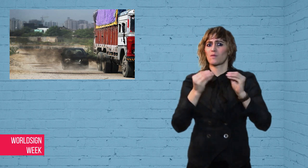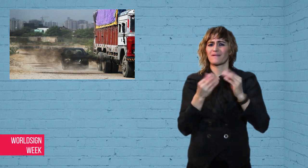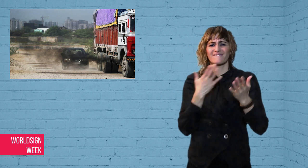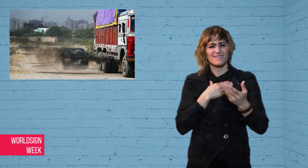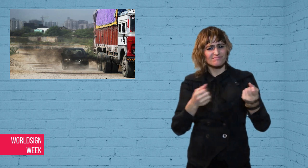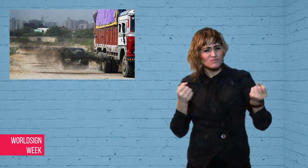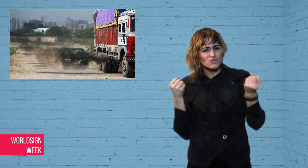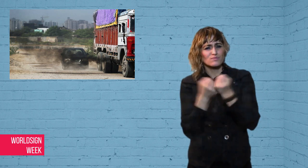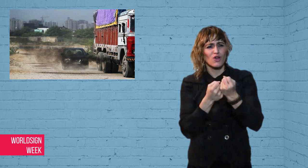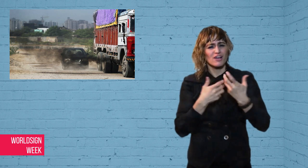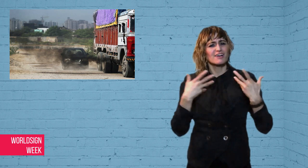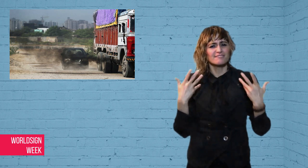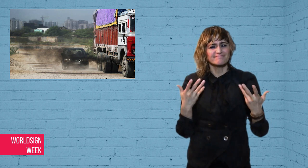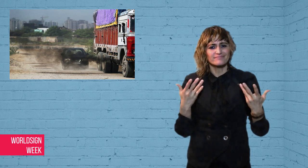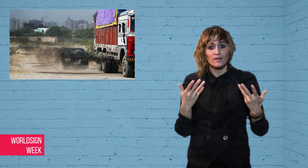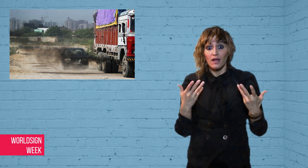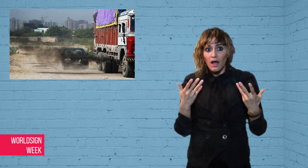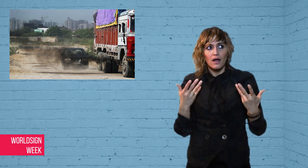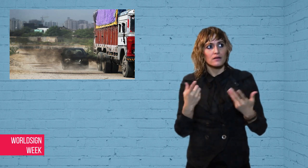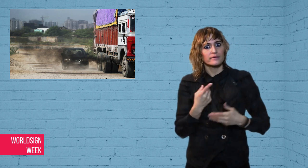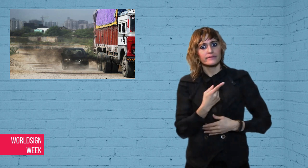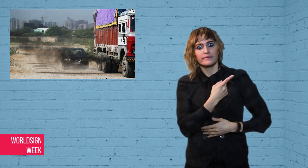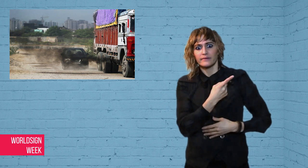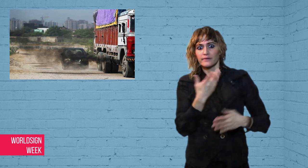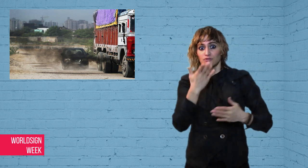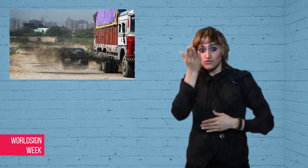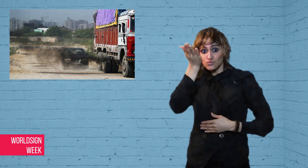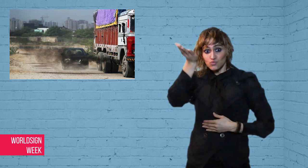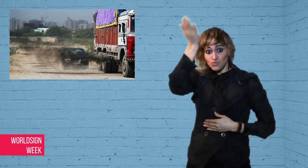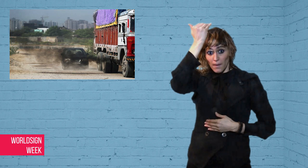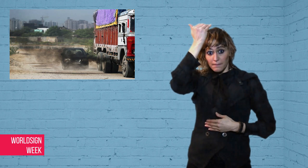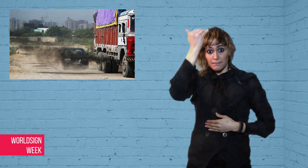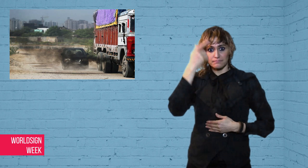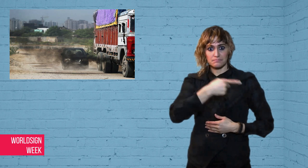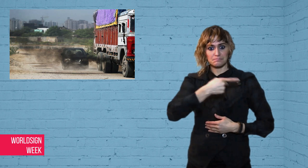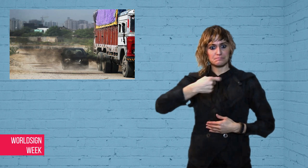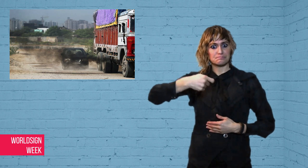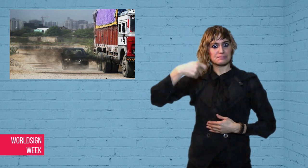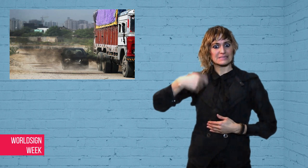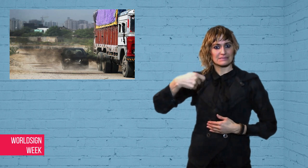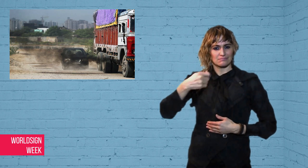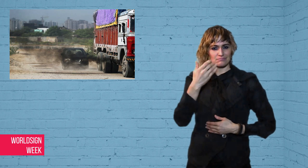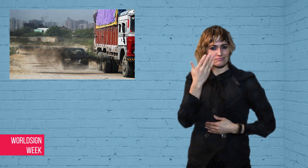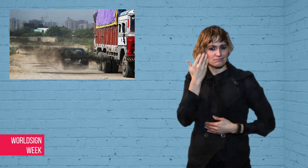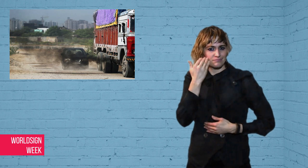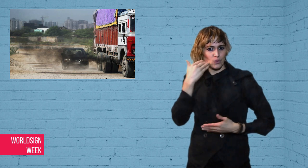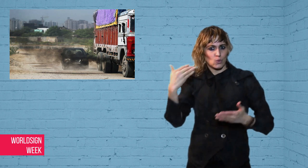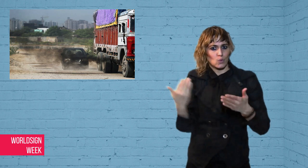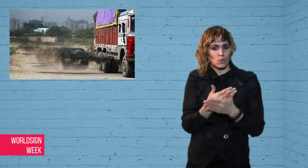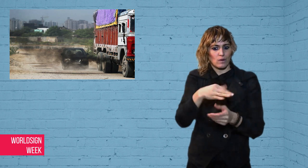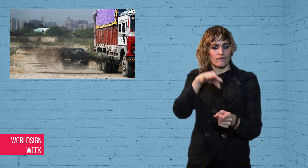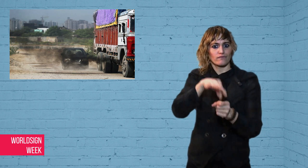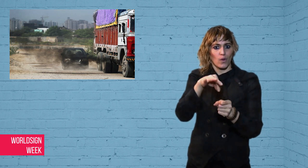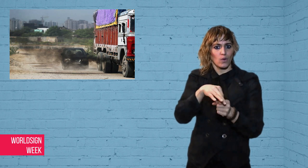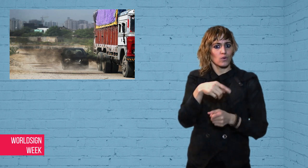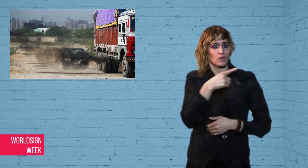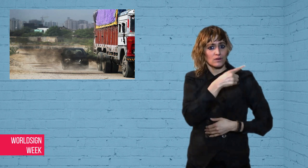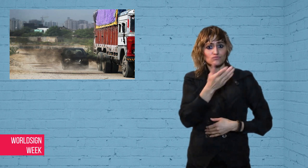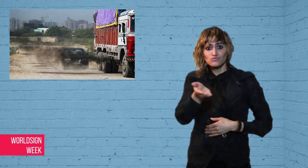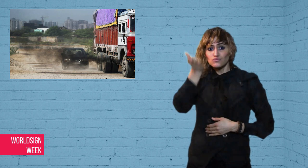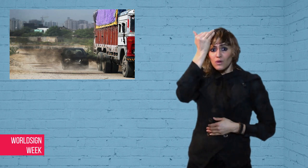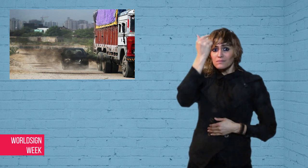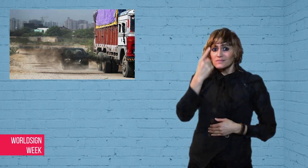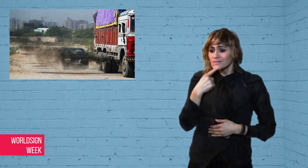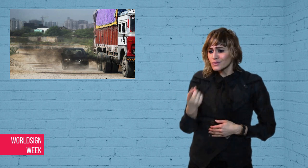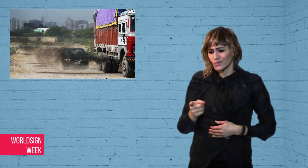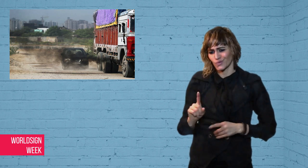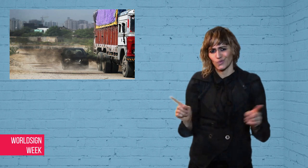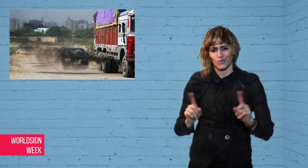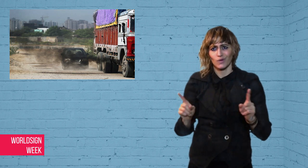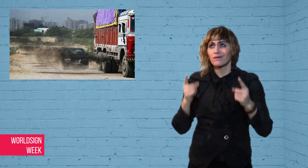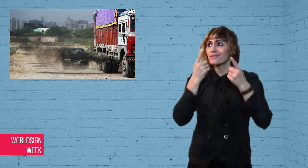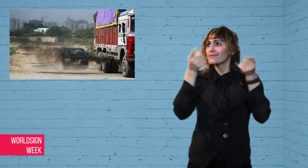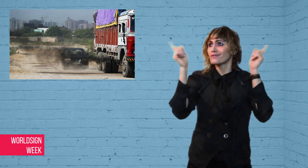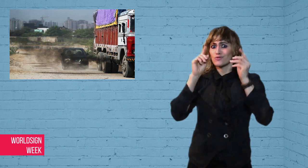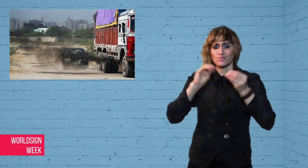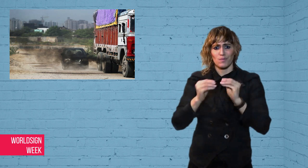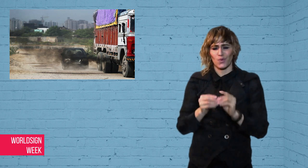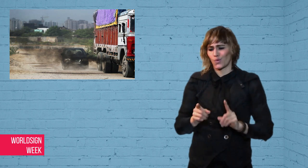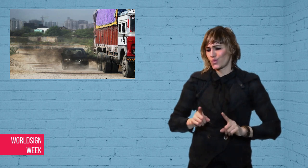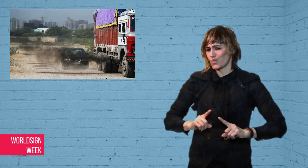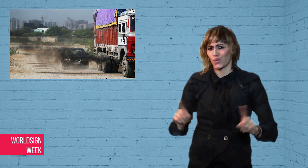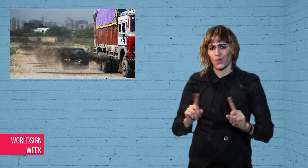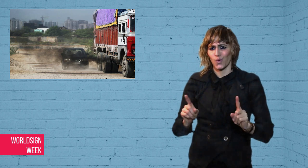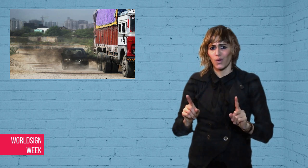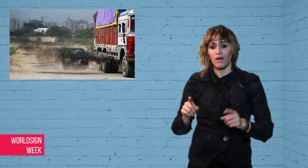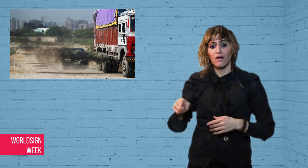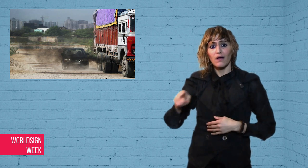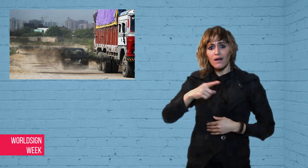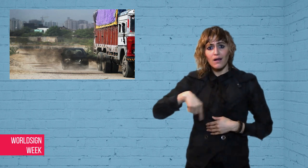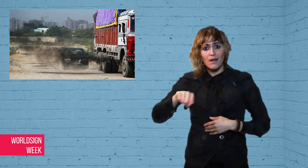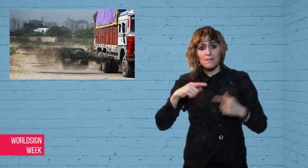climate support at the same summit, despite